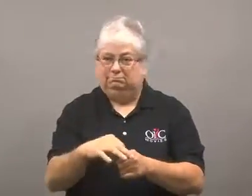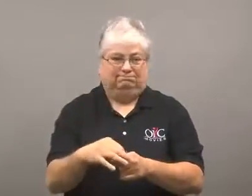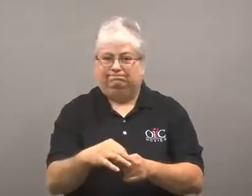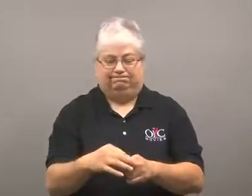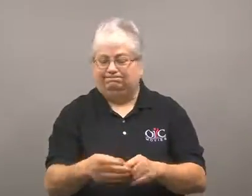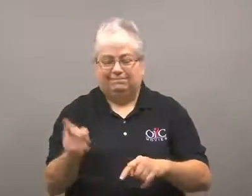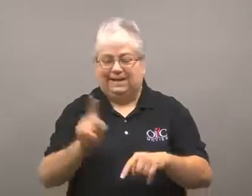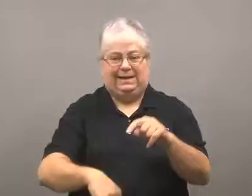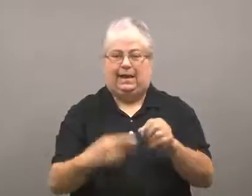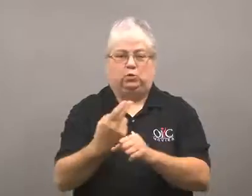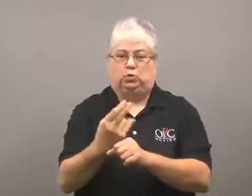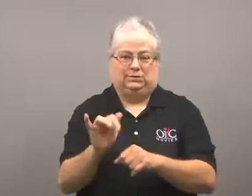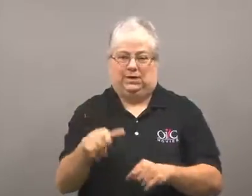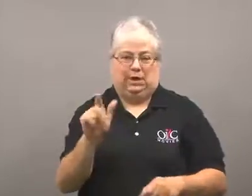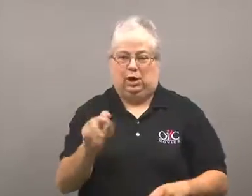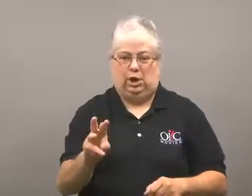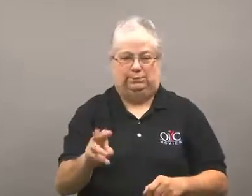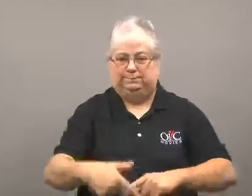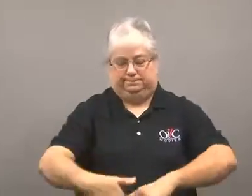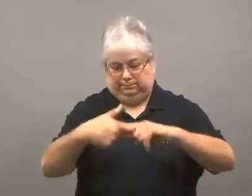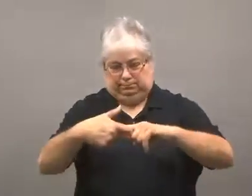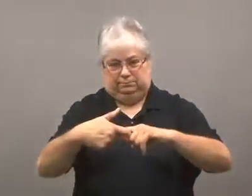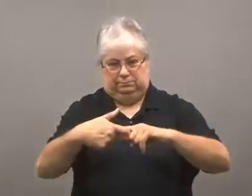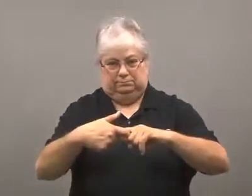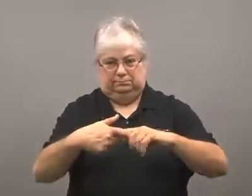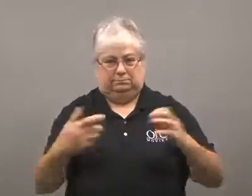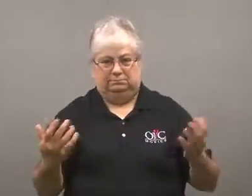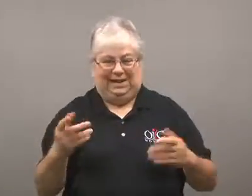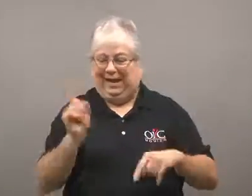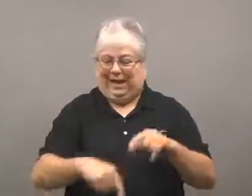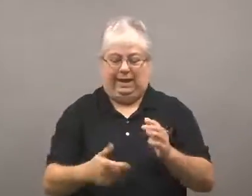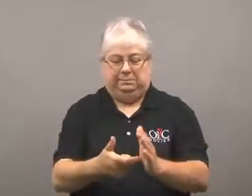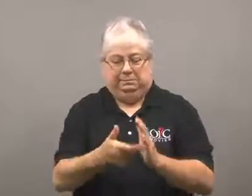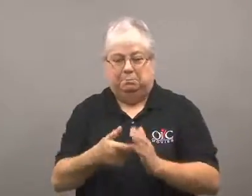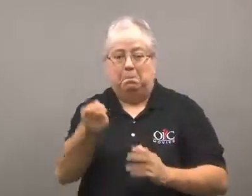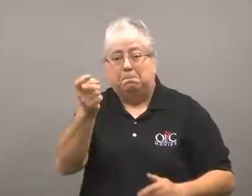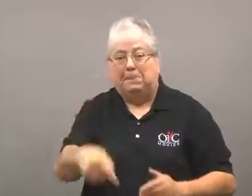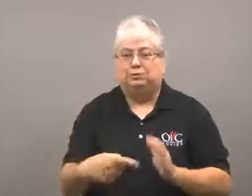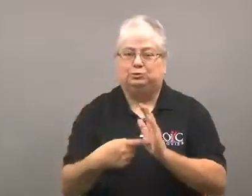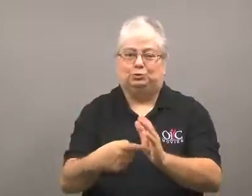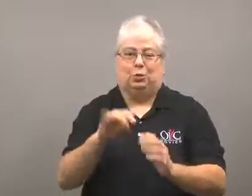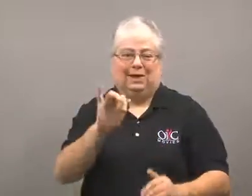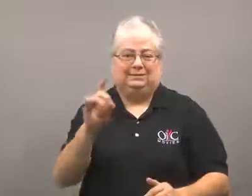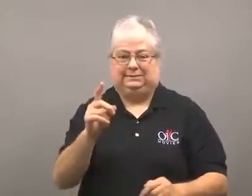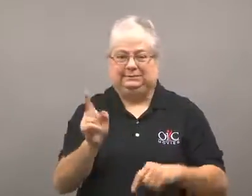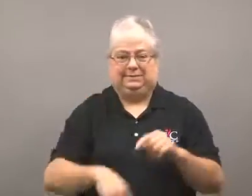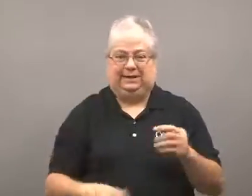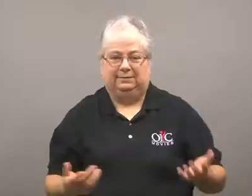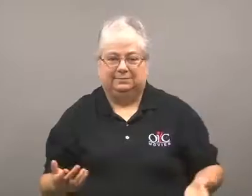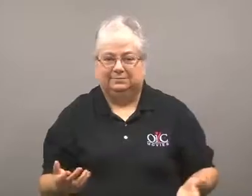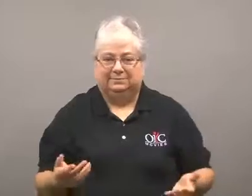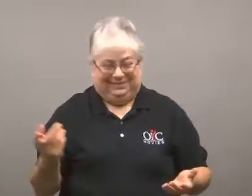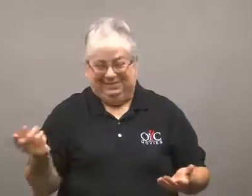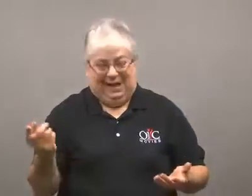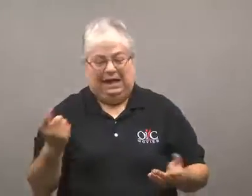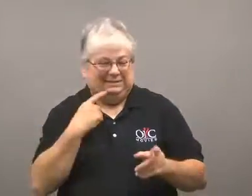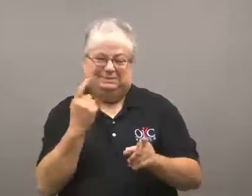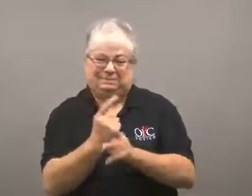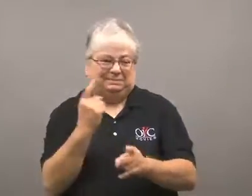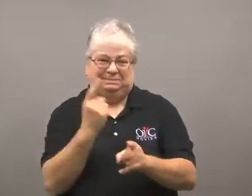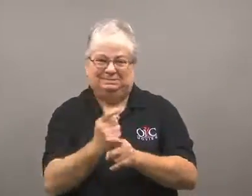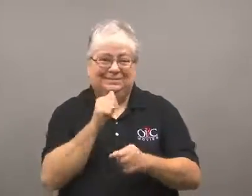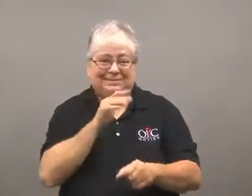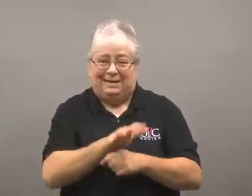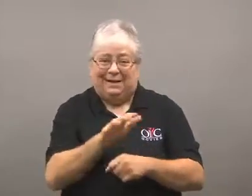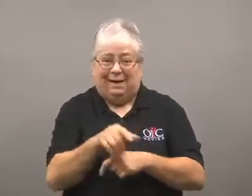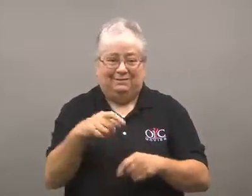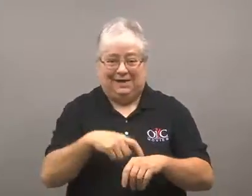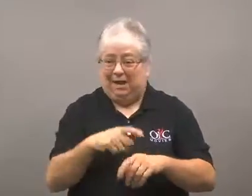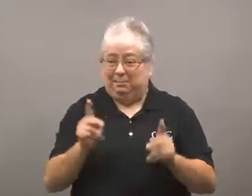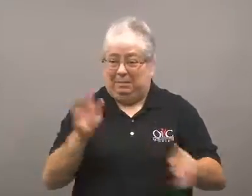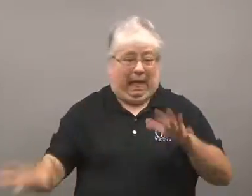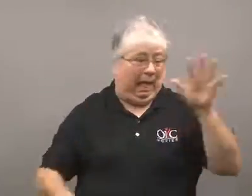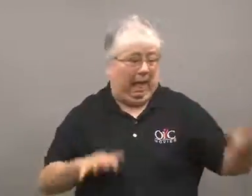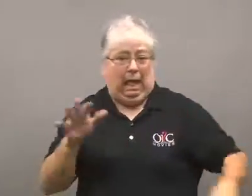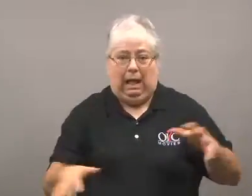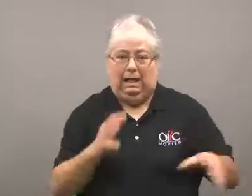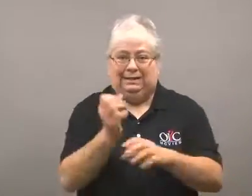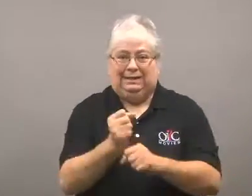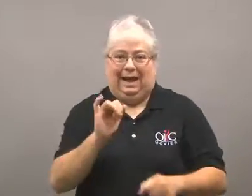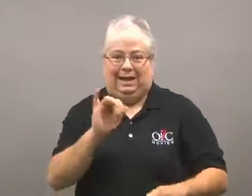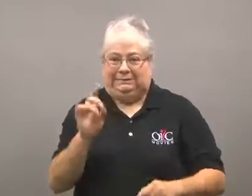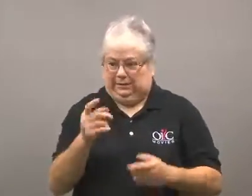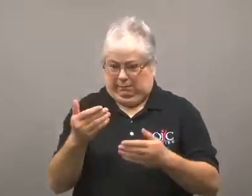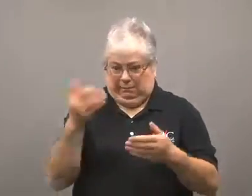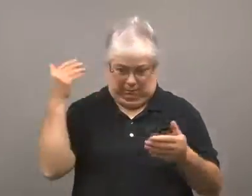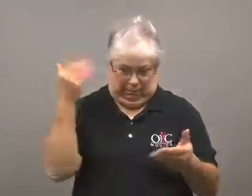to stop the law from going into effect. Voters couldn't be required to show ID.